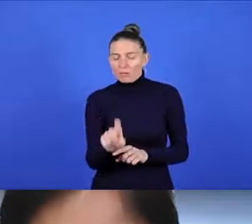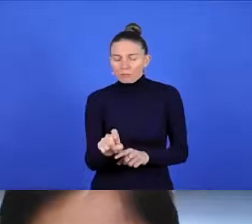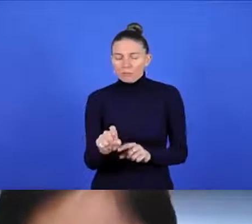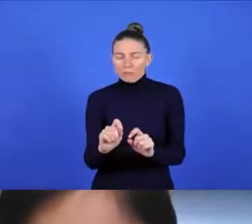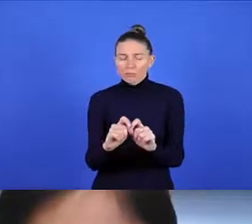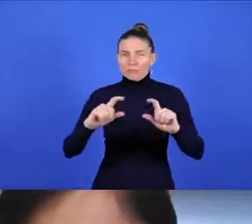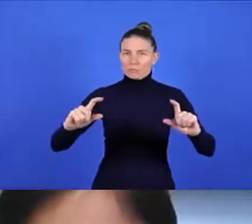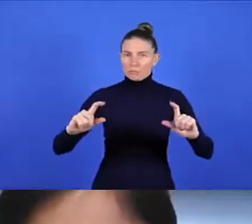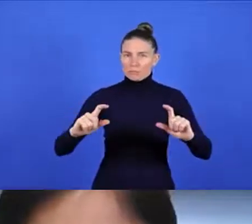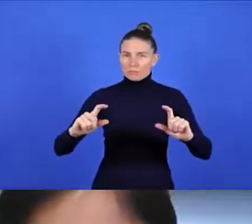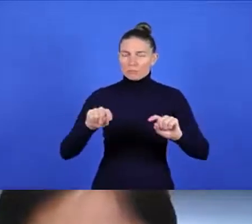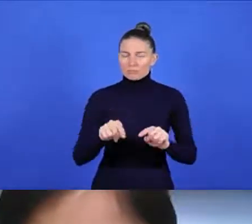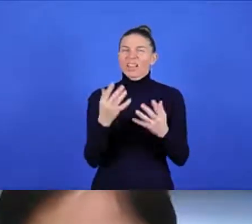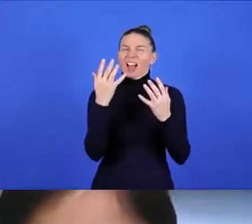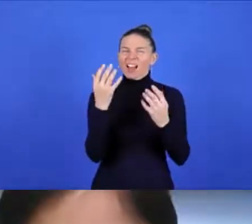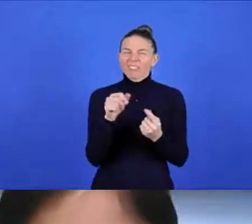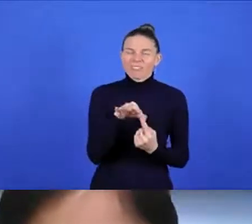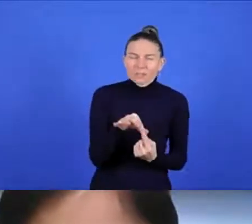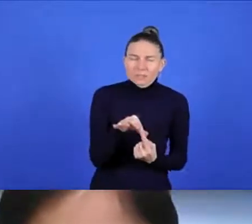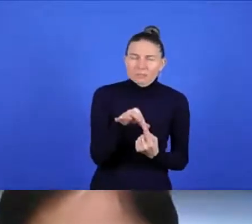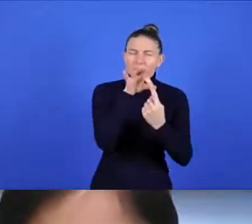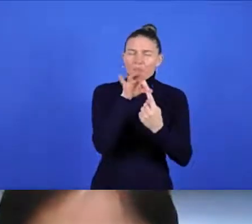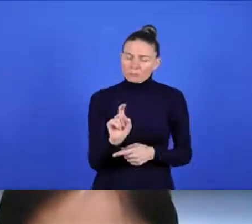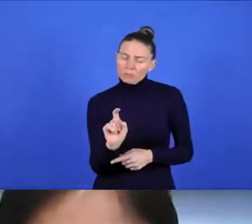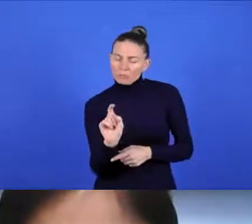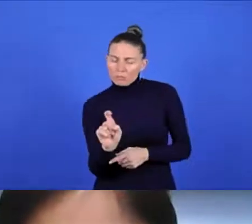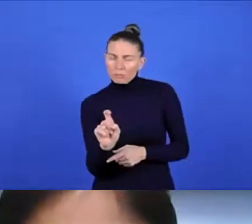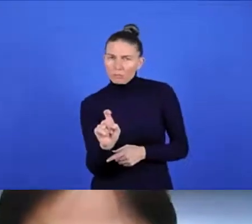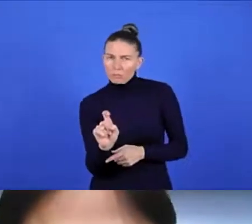captions on Zoom